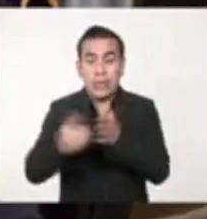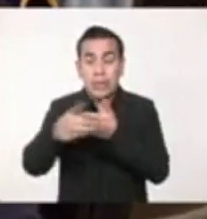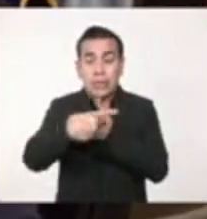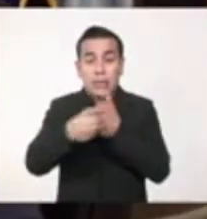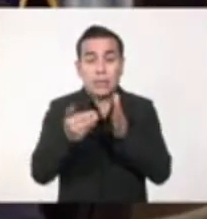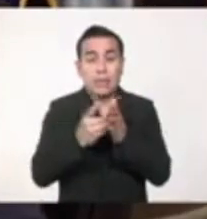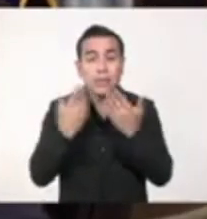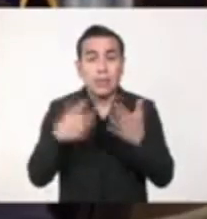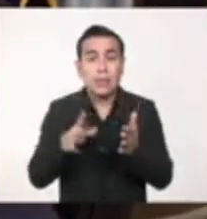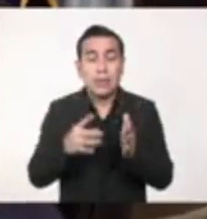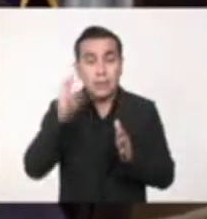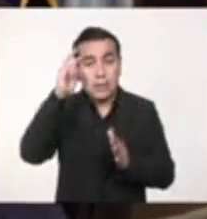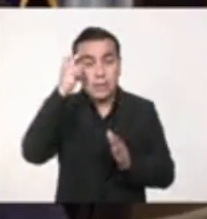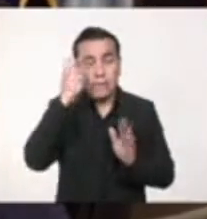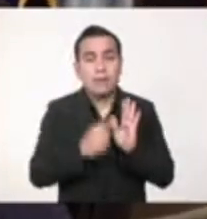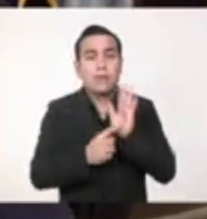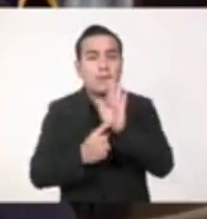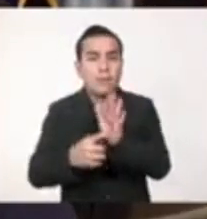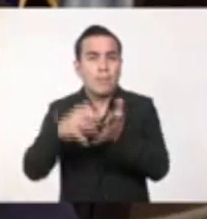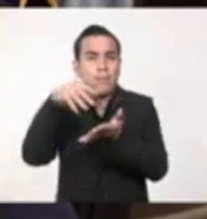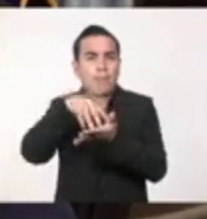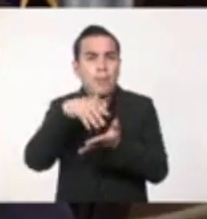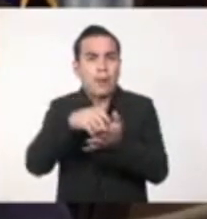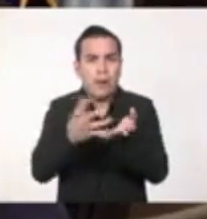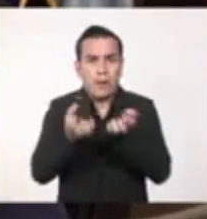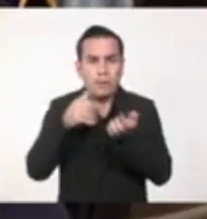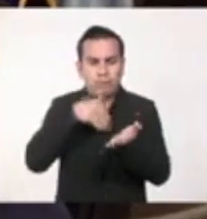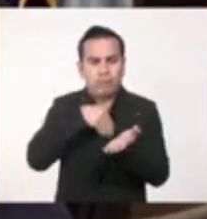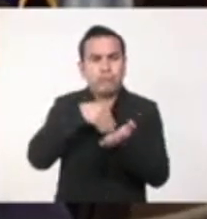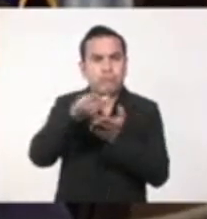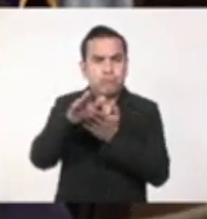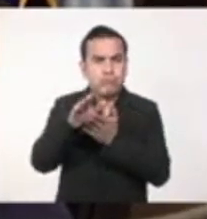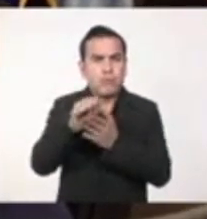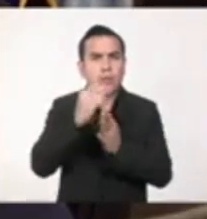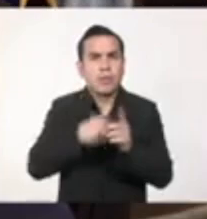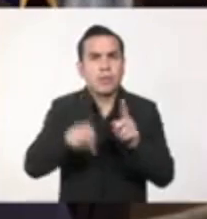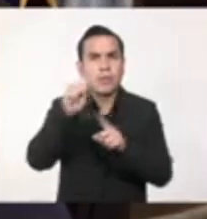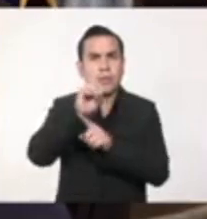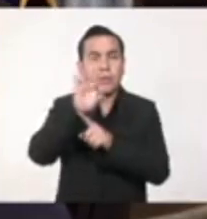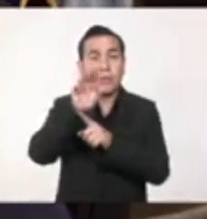represent the people, and the people want us to remove esos funcionarios, enojados están que no hemos quitado a